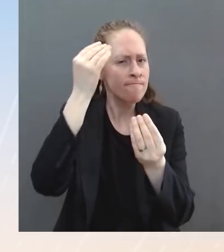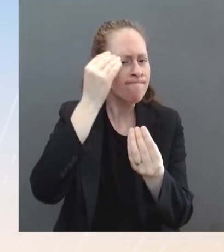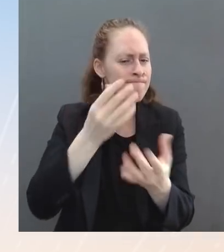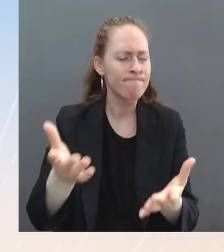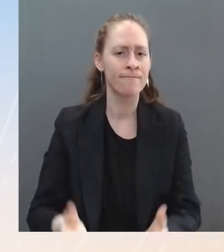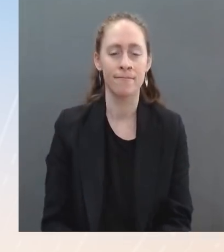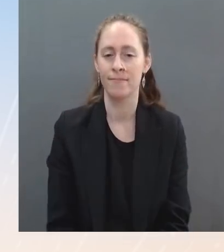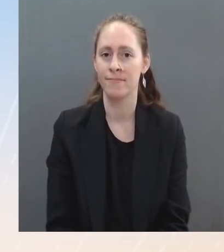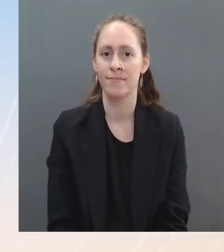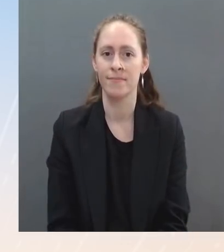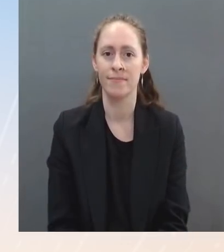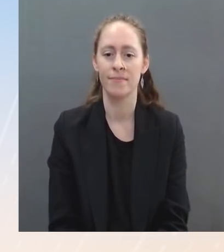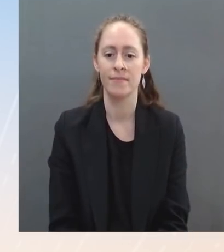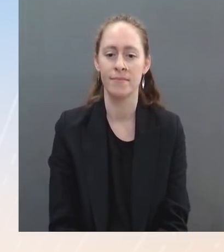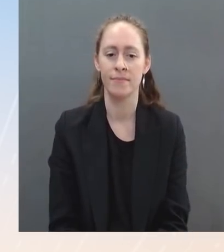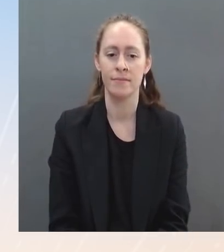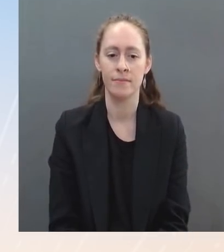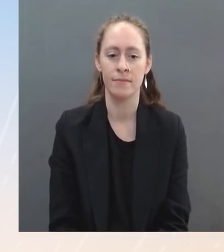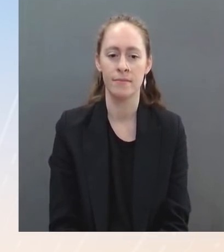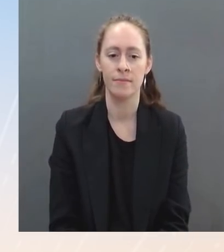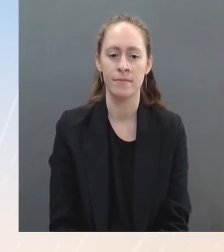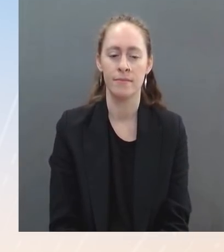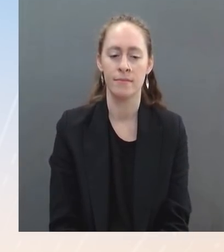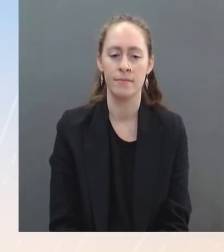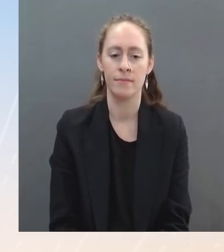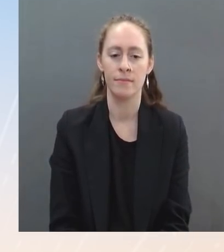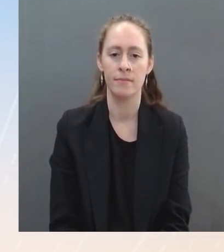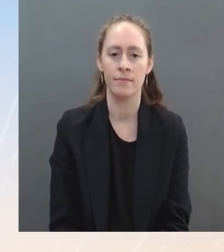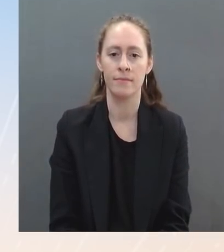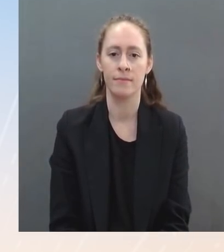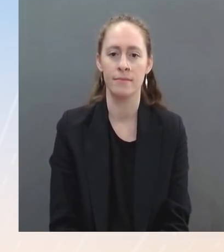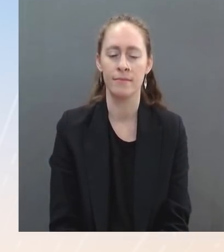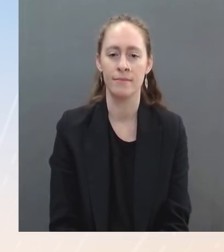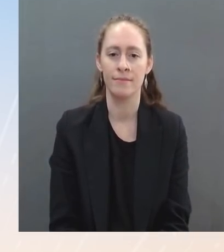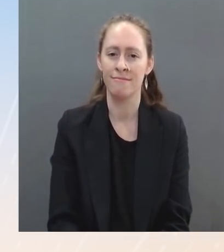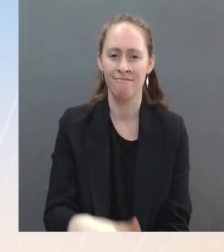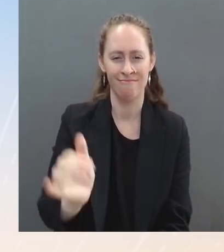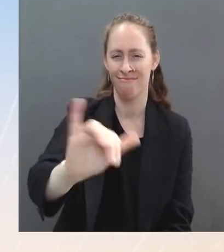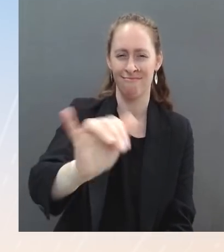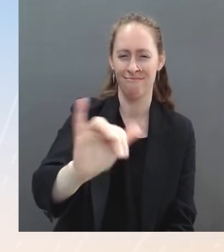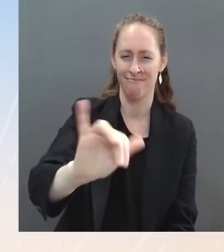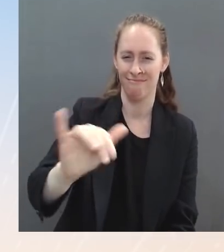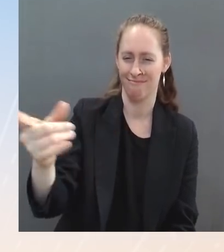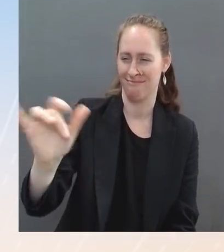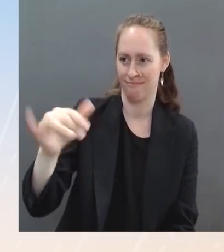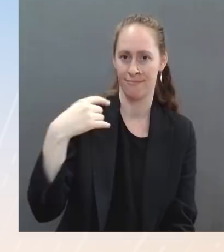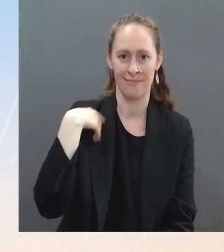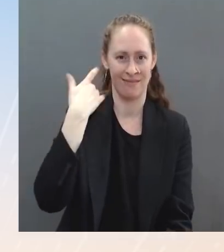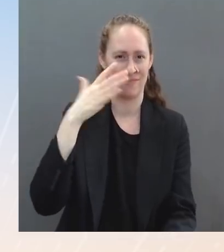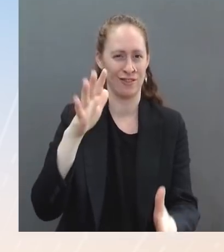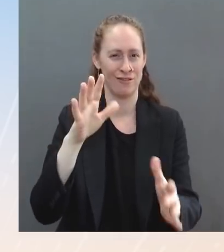Mr. Deese: I think it's the same answer as the question earlier. We continue to have those conversations, but I don't have anything new for you today. The Press: Any message to low-income Americans